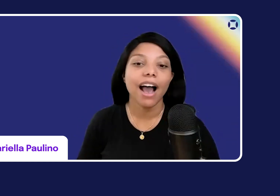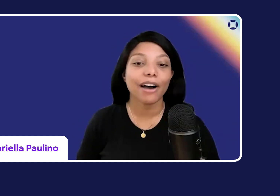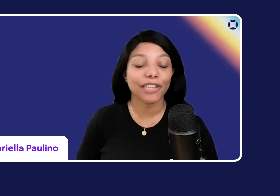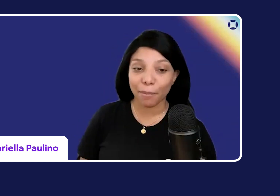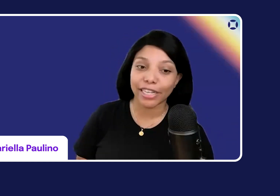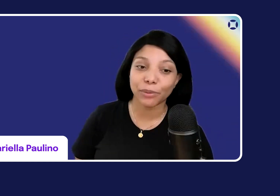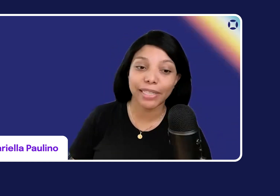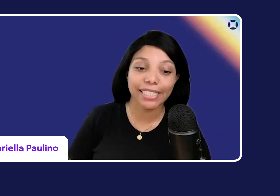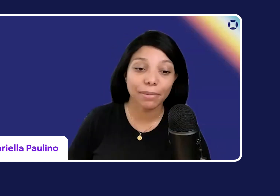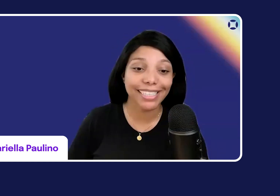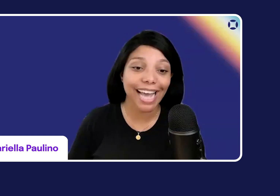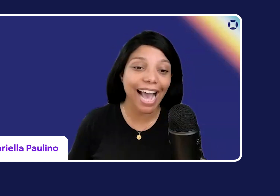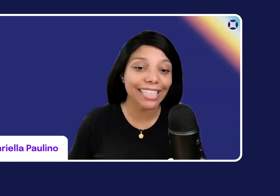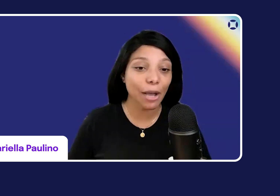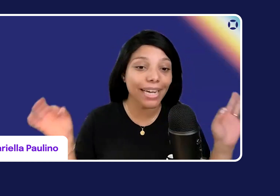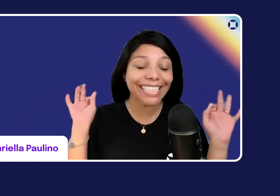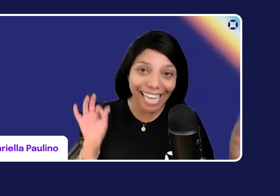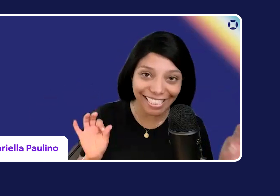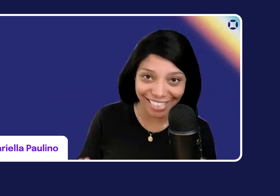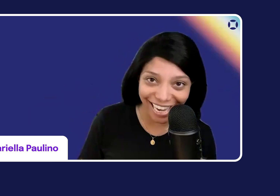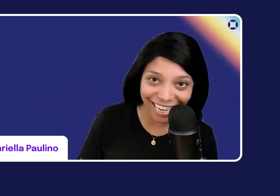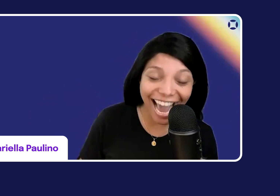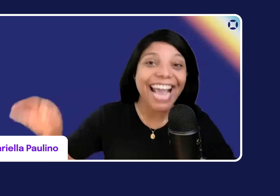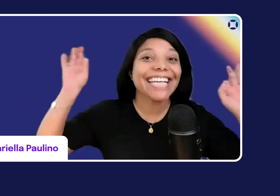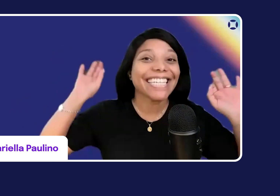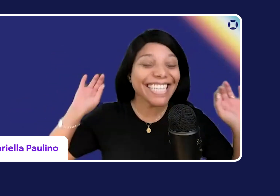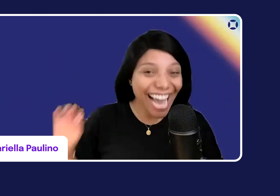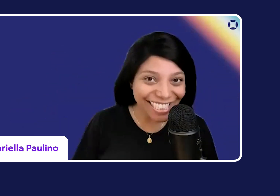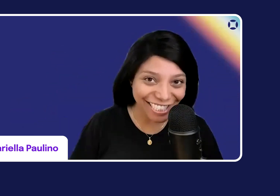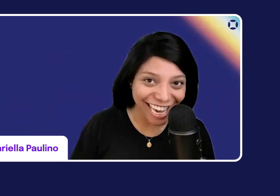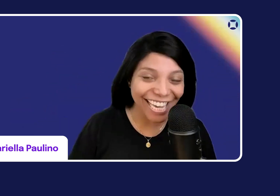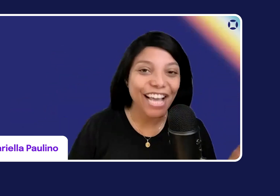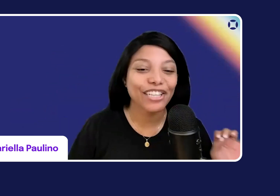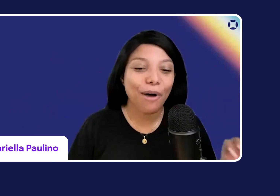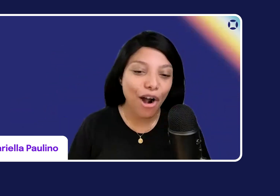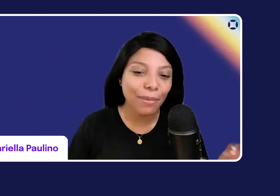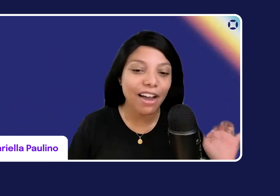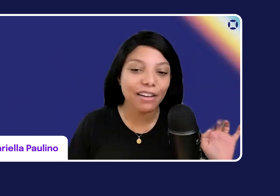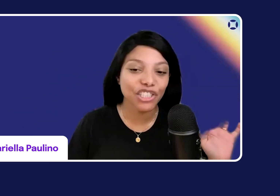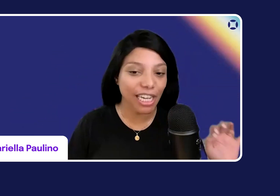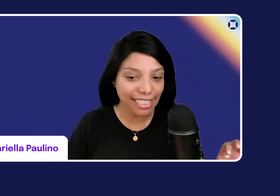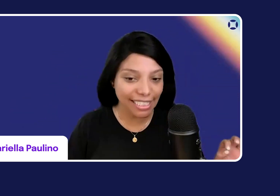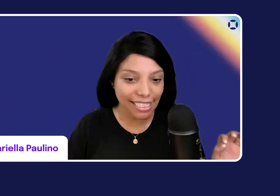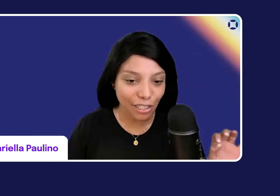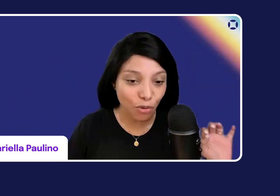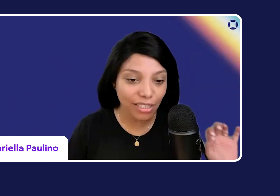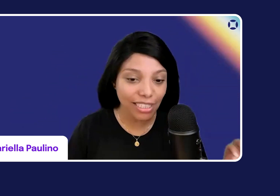of the Americans with Disabilities Act. But yesterday, yesterday, the Department of Justice released